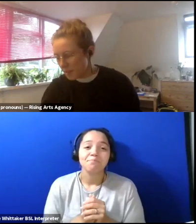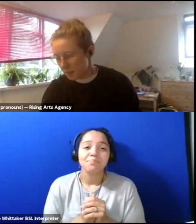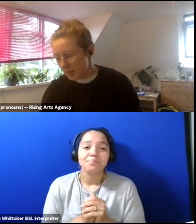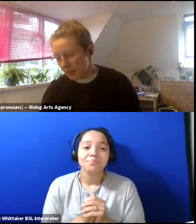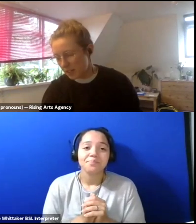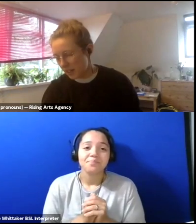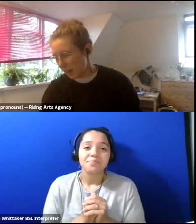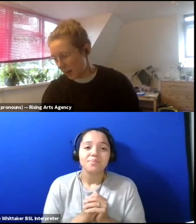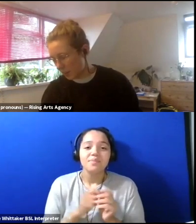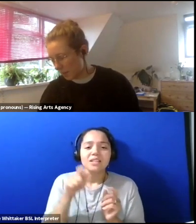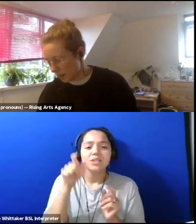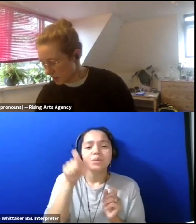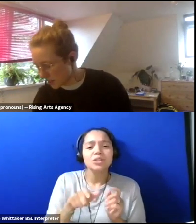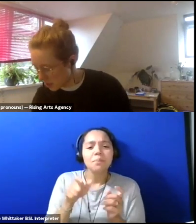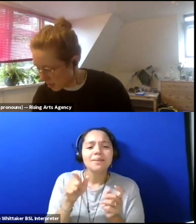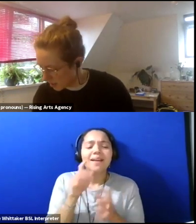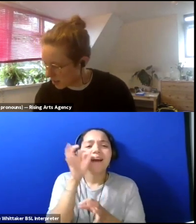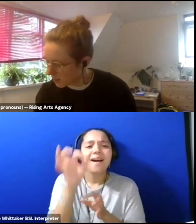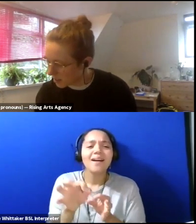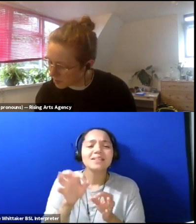Somebody else asked the question: